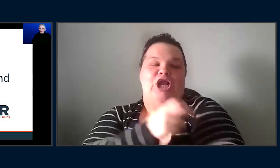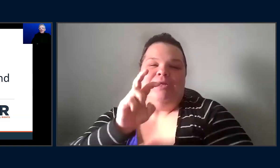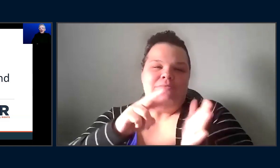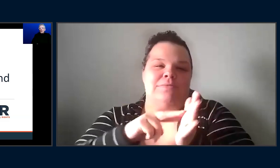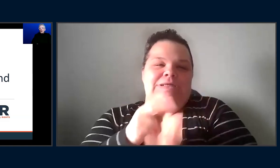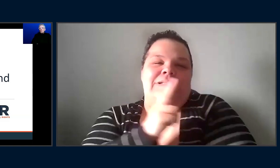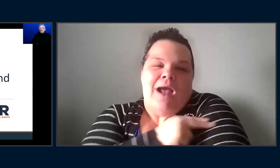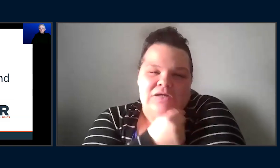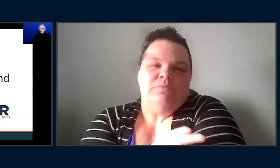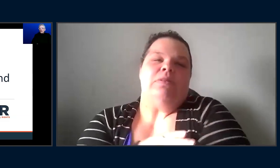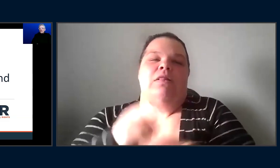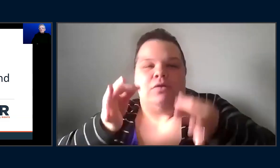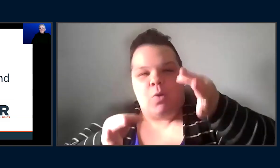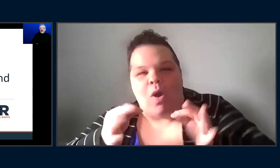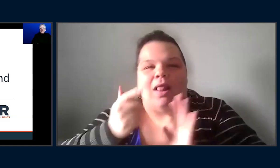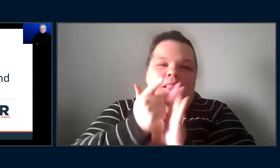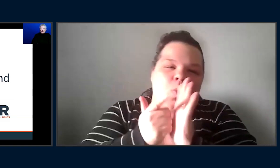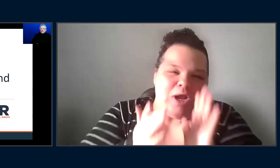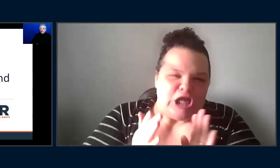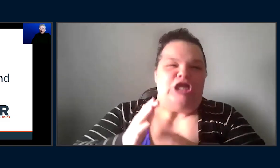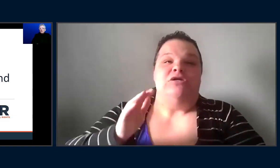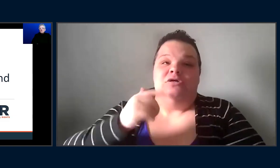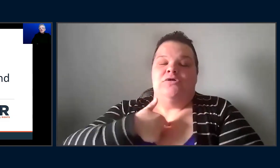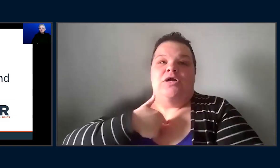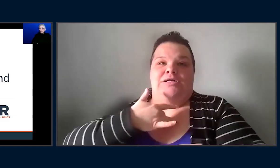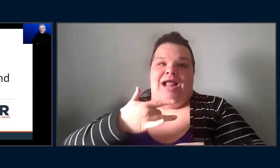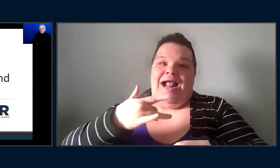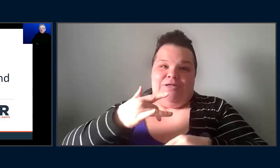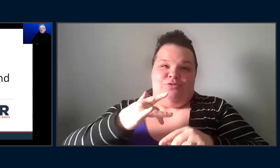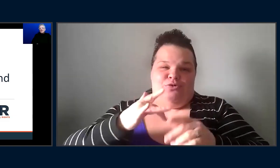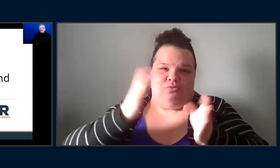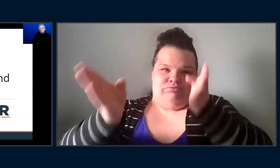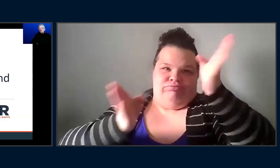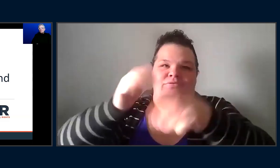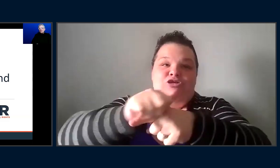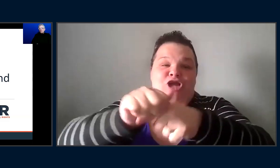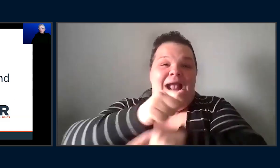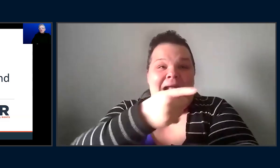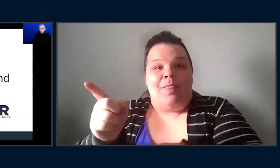you know, training and appointing authorities-- meaning hospitals, courts, attorneys.